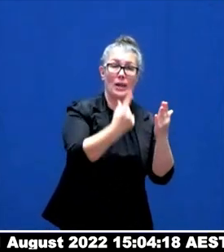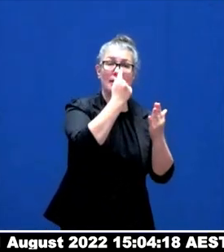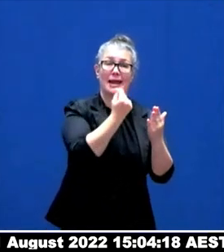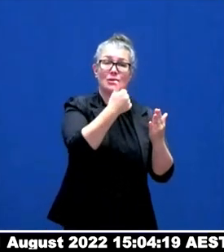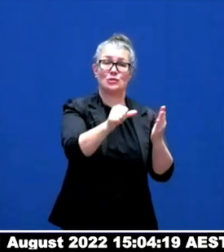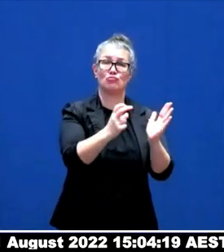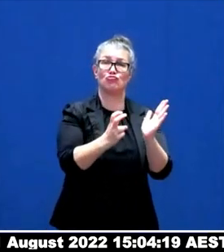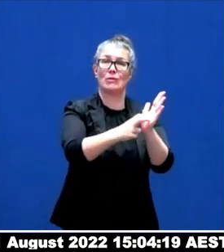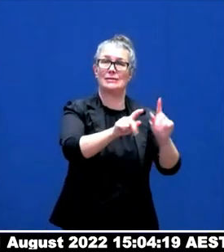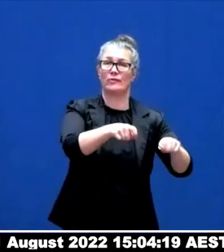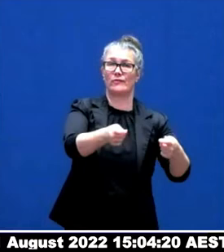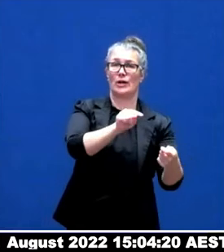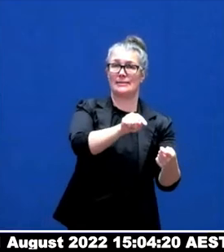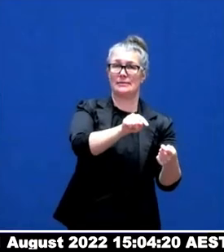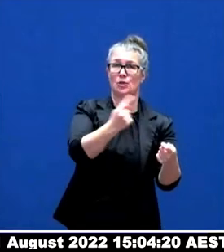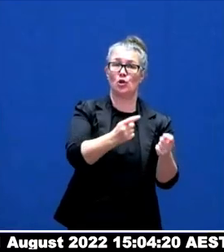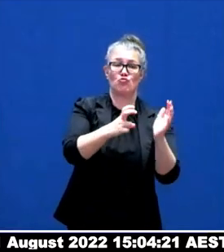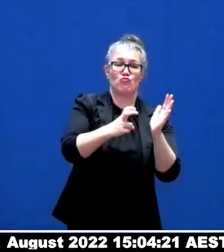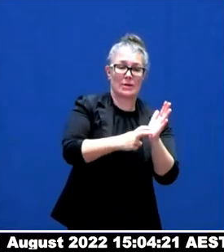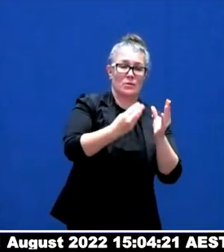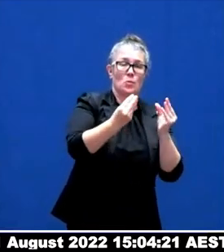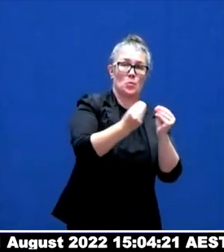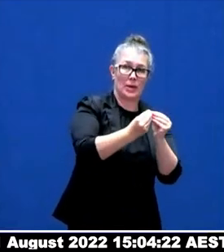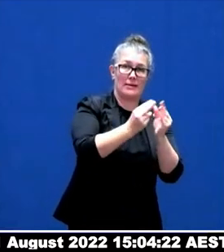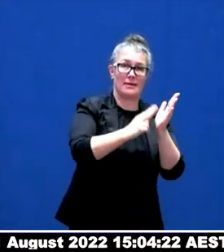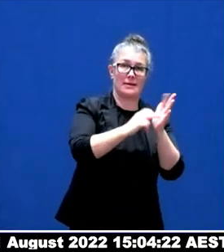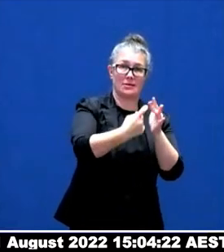providers, that is providers who are registered with the Quality and Safeguards